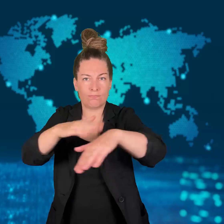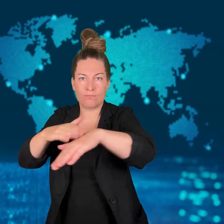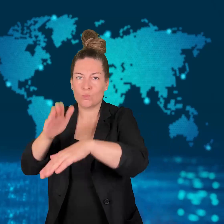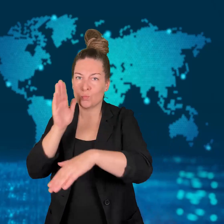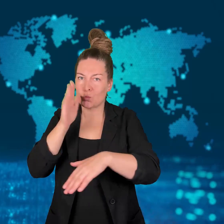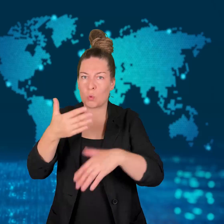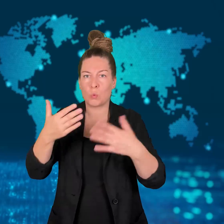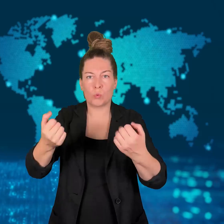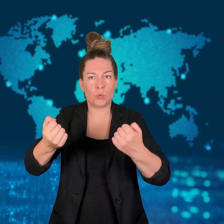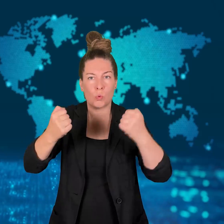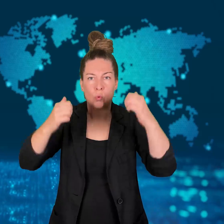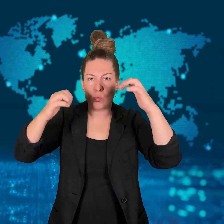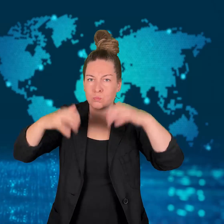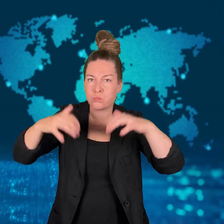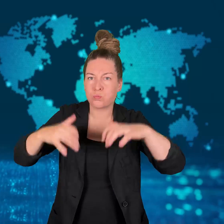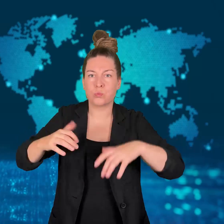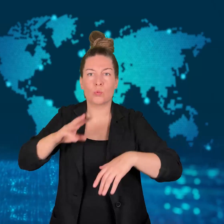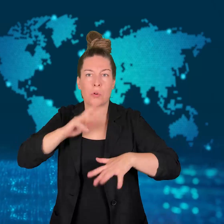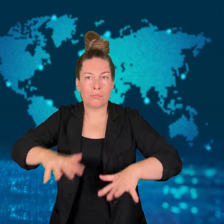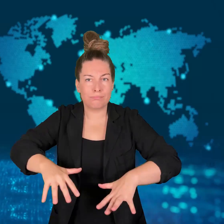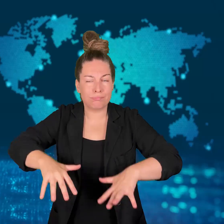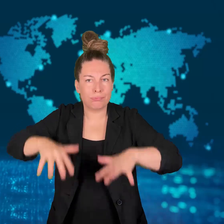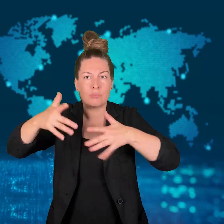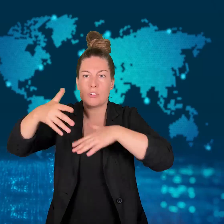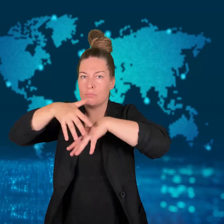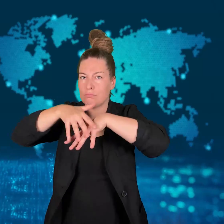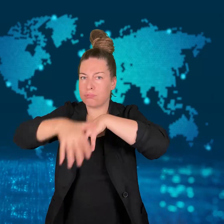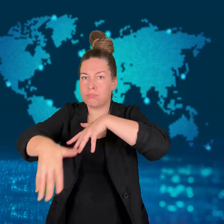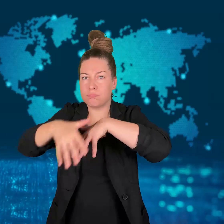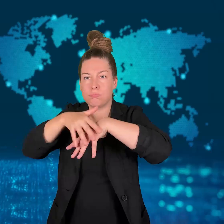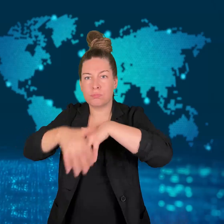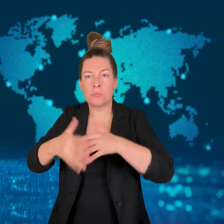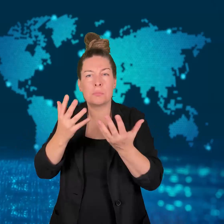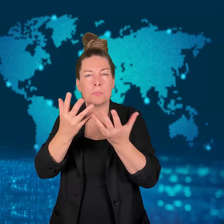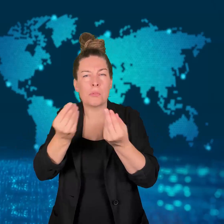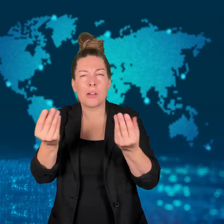China and nearby areas faced power outages.